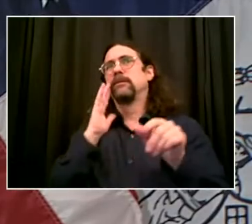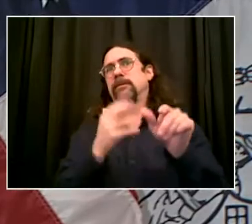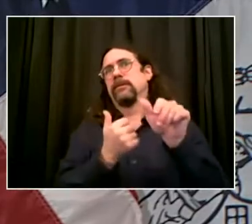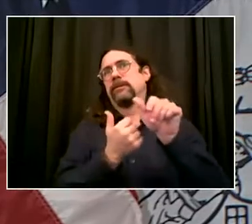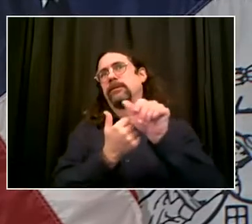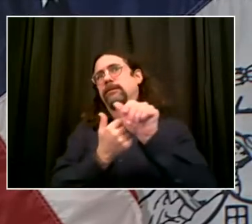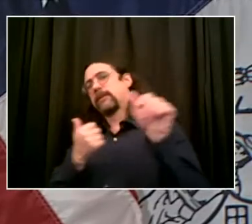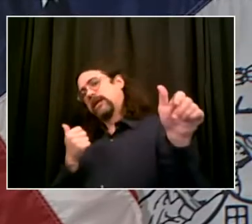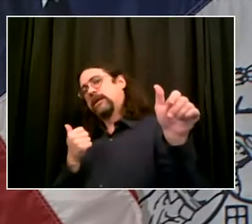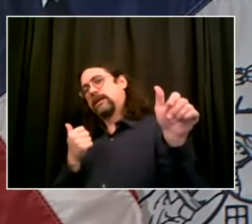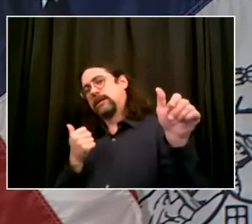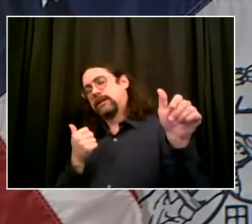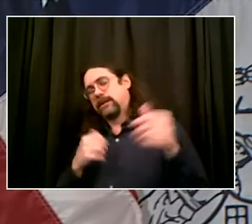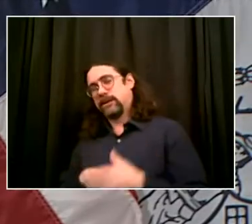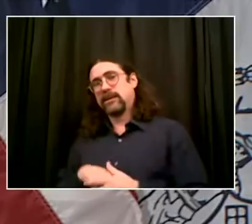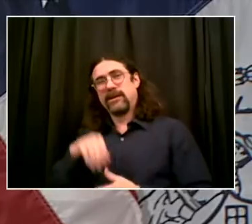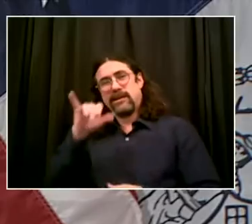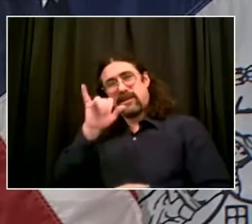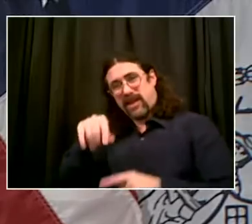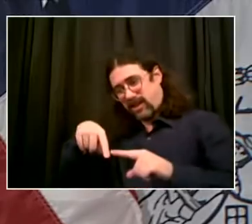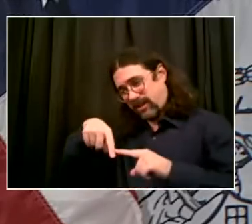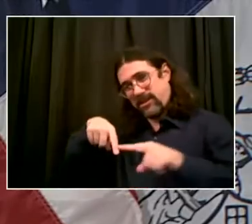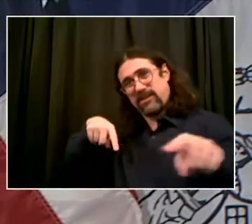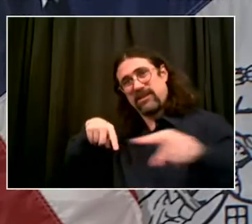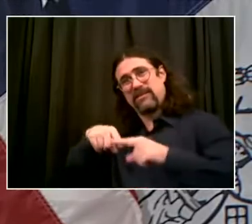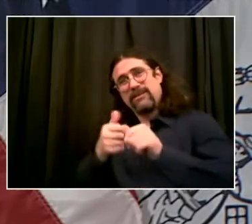WE KNOW THAT RIGGHT NONOW WWE NEED O TCLCLSOE E THAT GAP AND WE